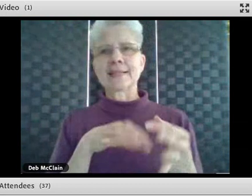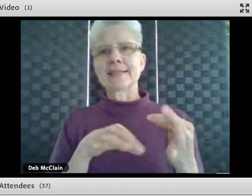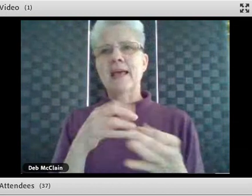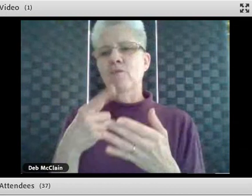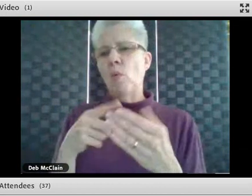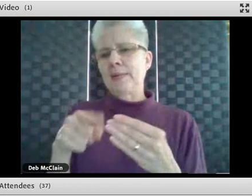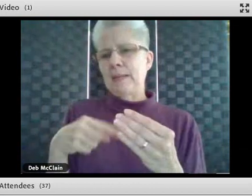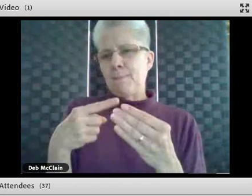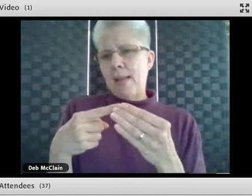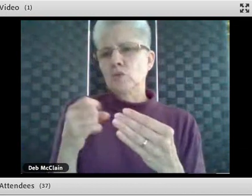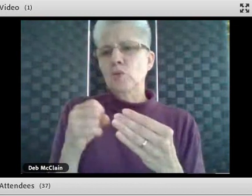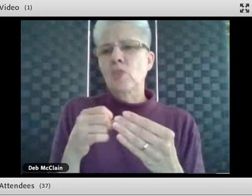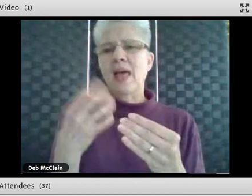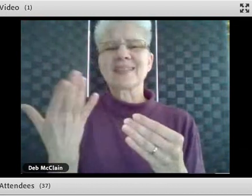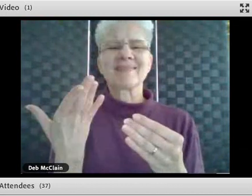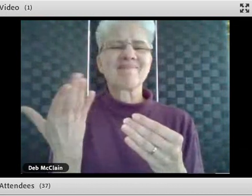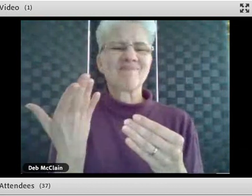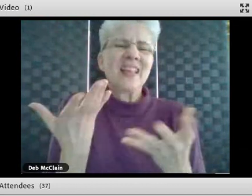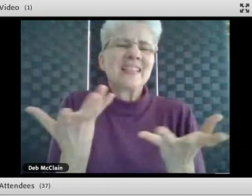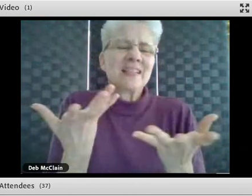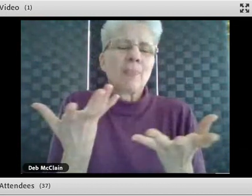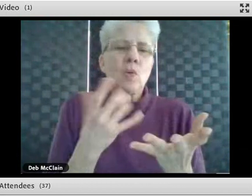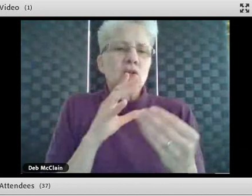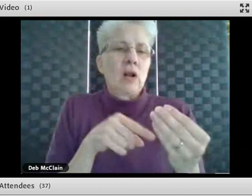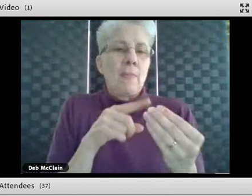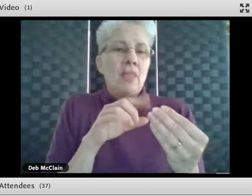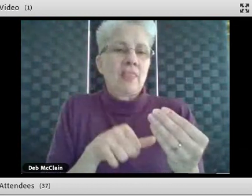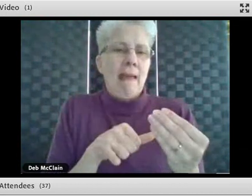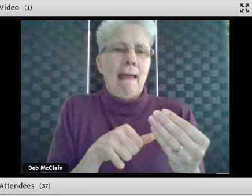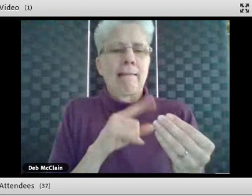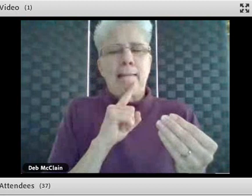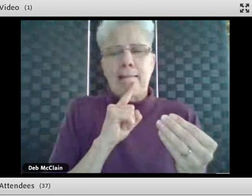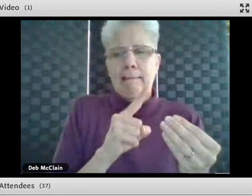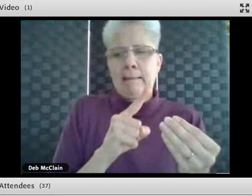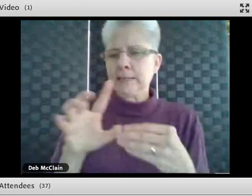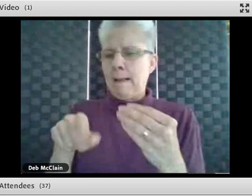So, that's something, as we talk about Library of Congress Subject Headings